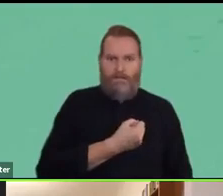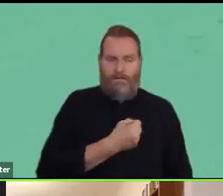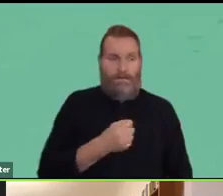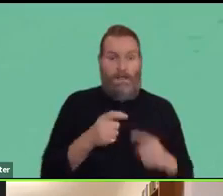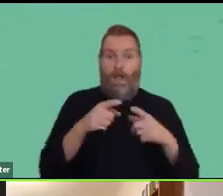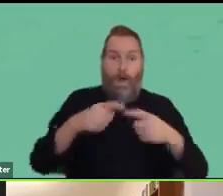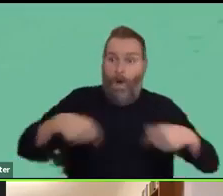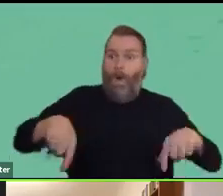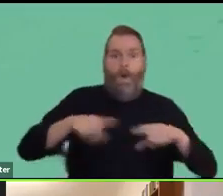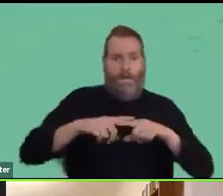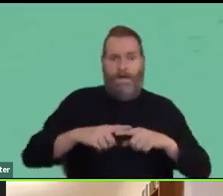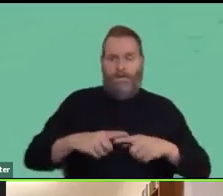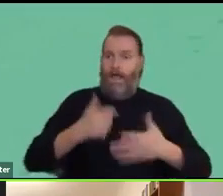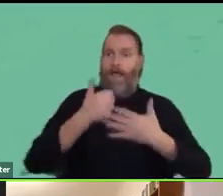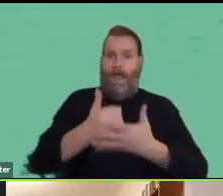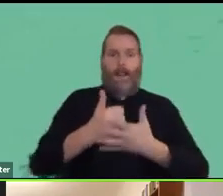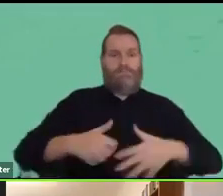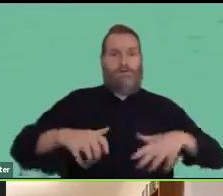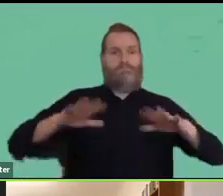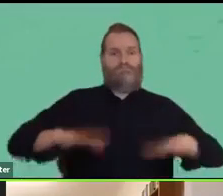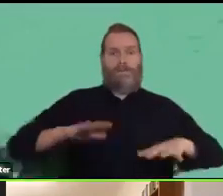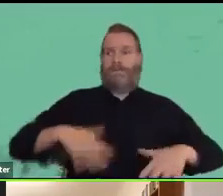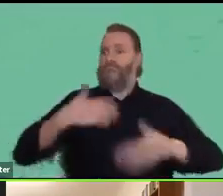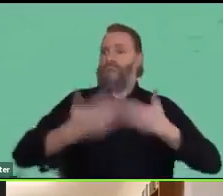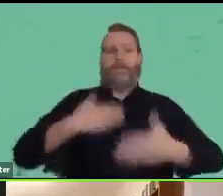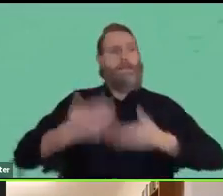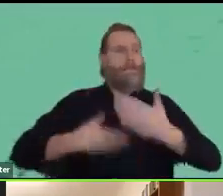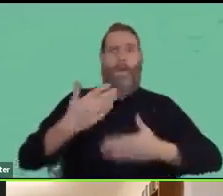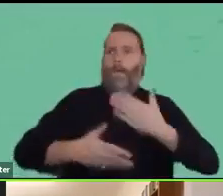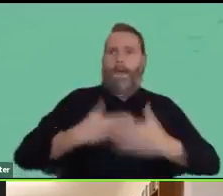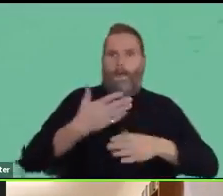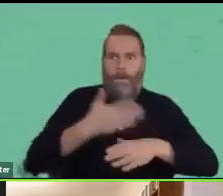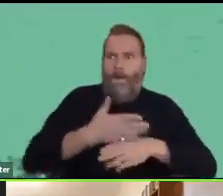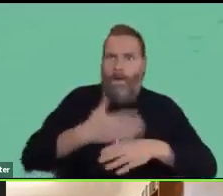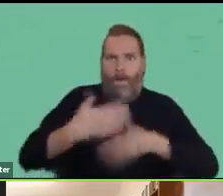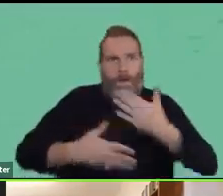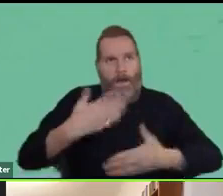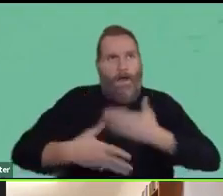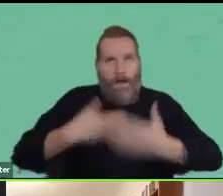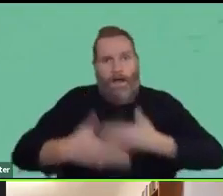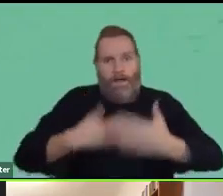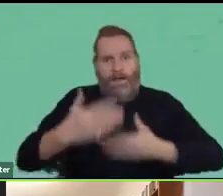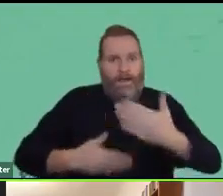vital services over the course of the last six months so they've broadened out this attack and